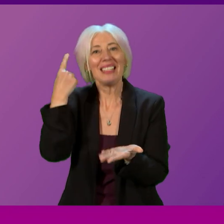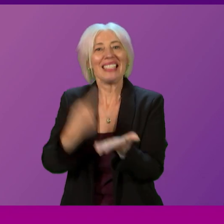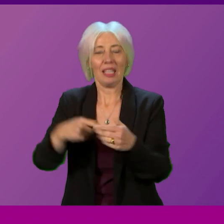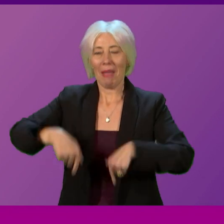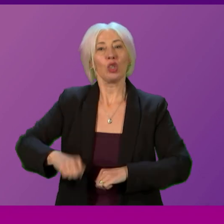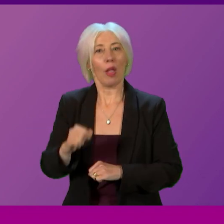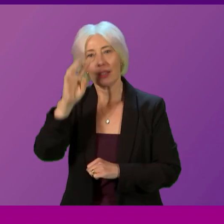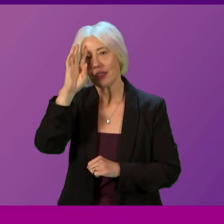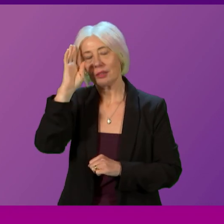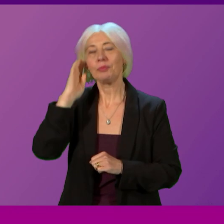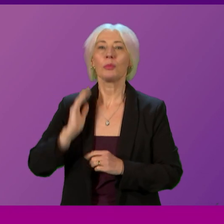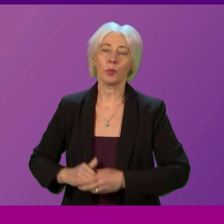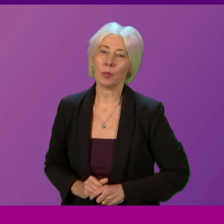hands.